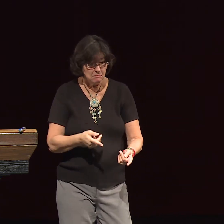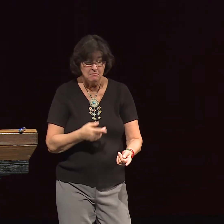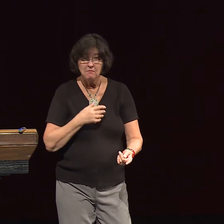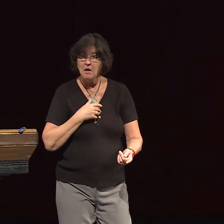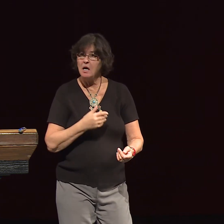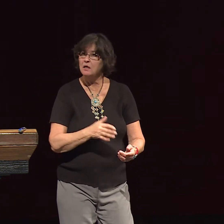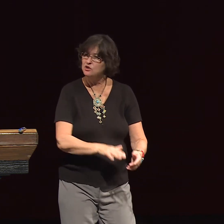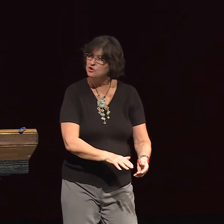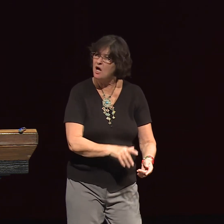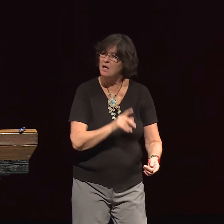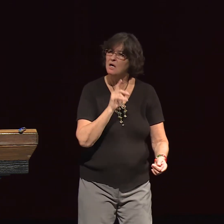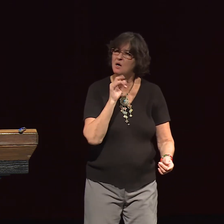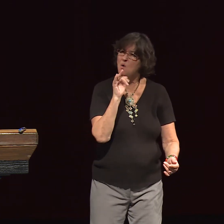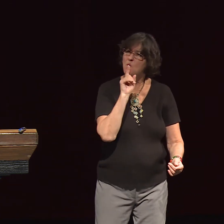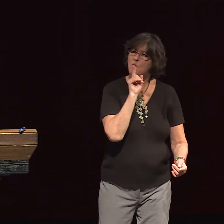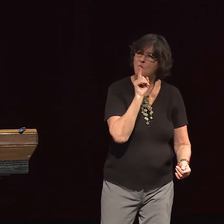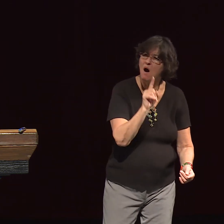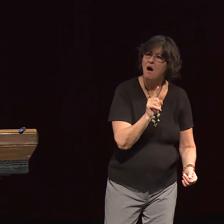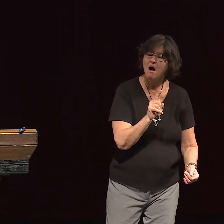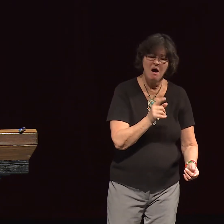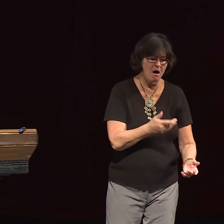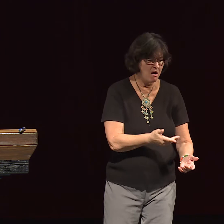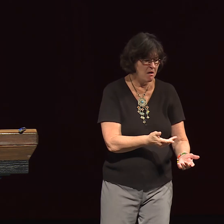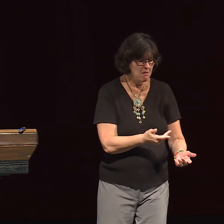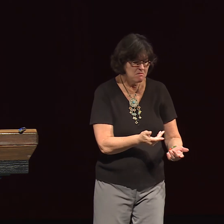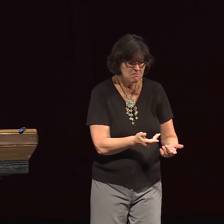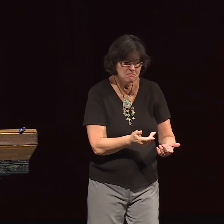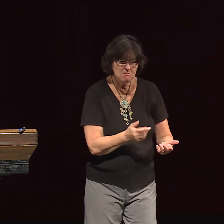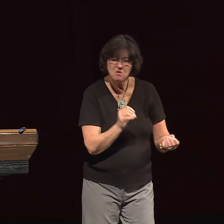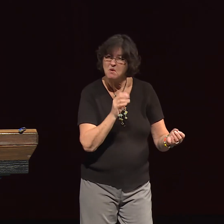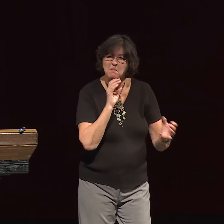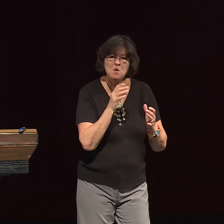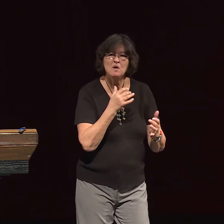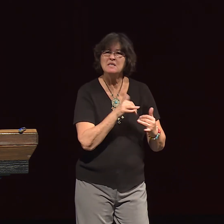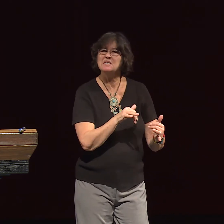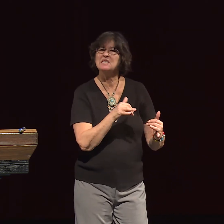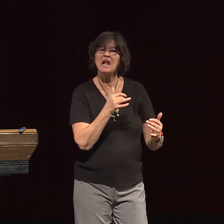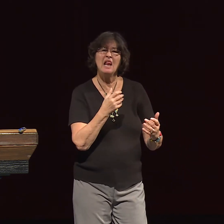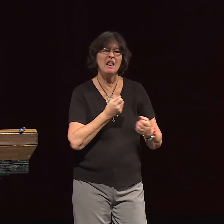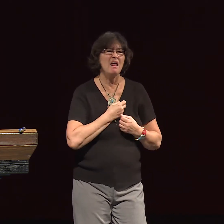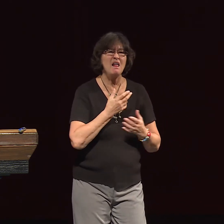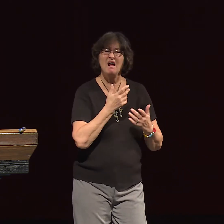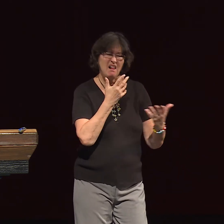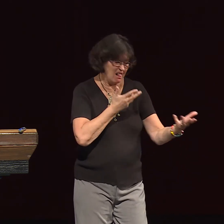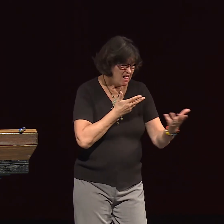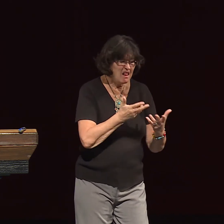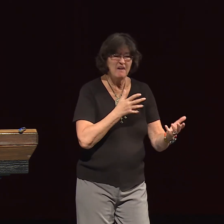They think, "Well, you know, my child is one, "and the child is still not communicating with me,